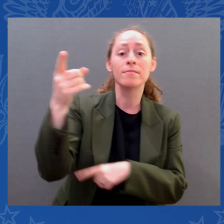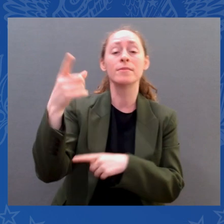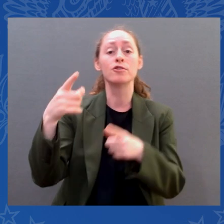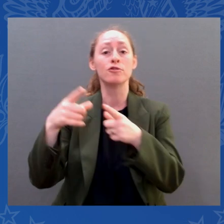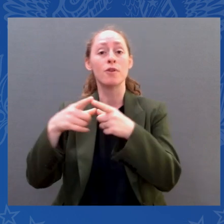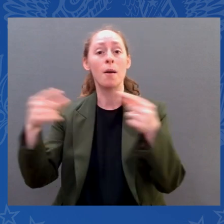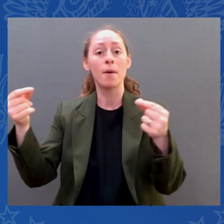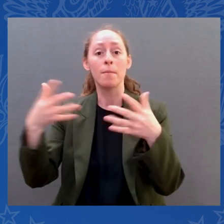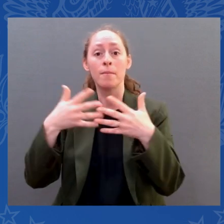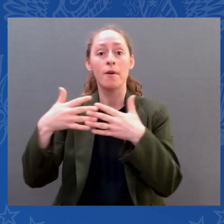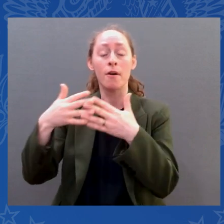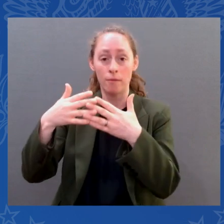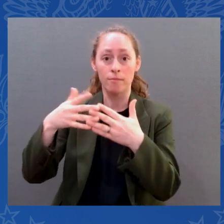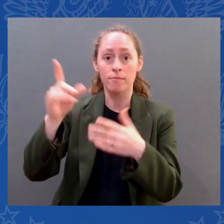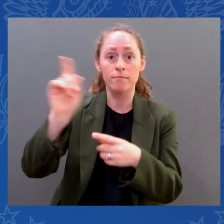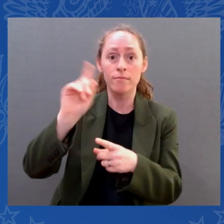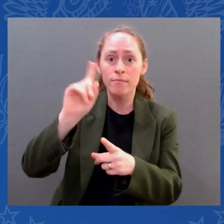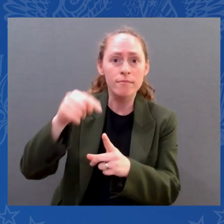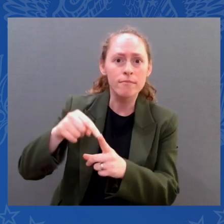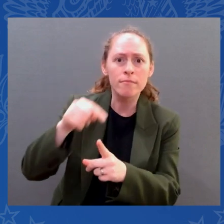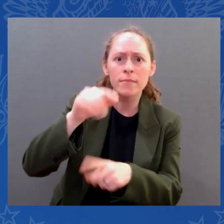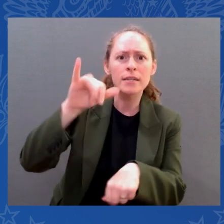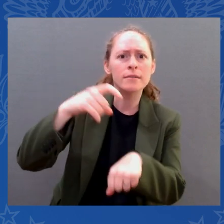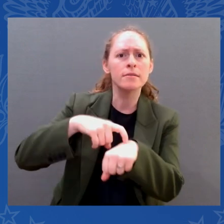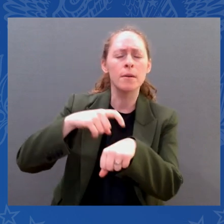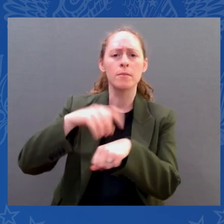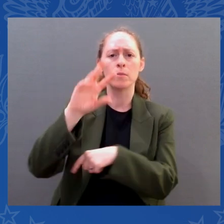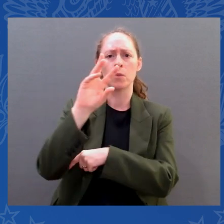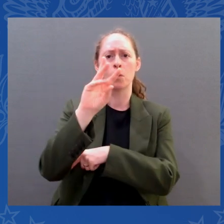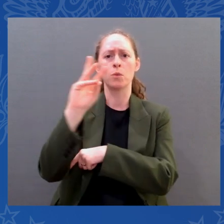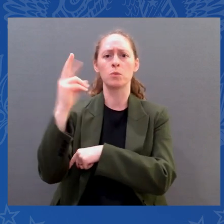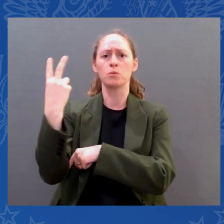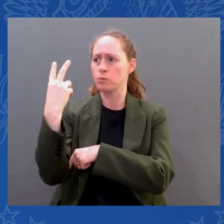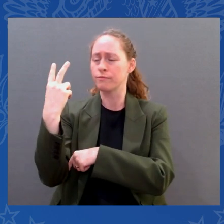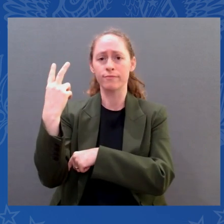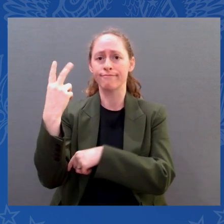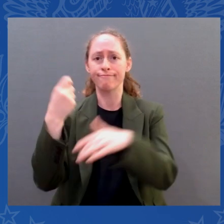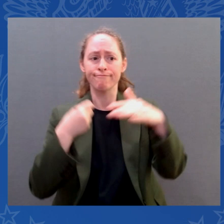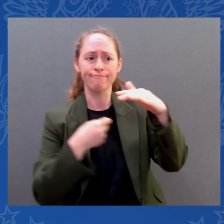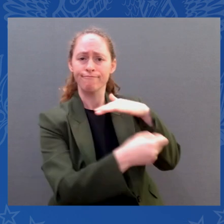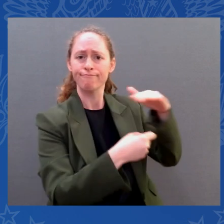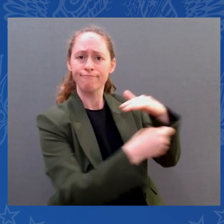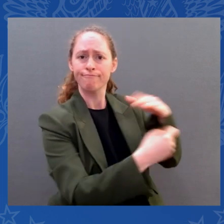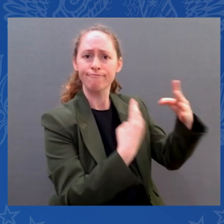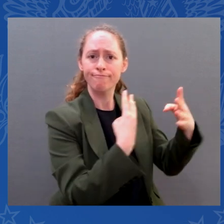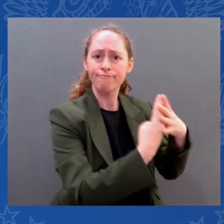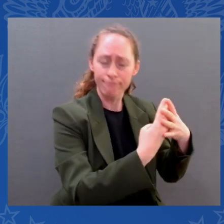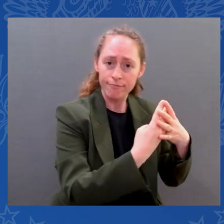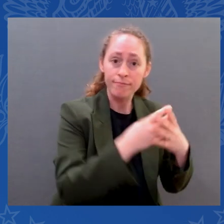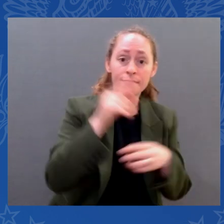to the Chinese American garment workers who marched through the streets of New York City 40 years ago